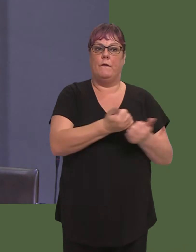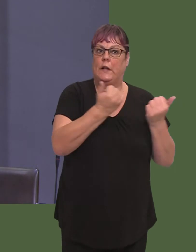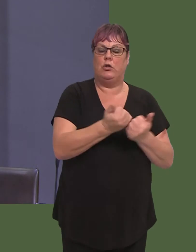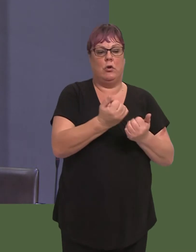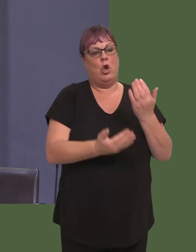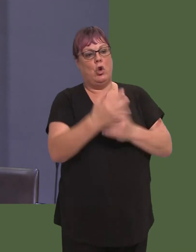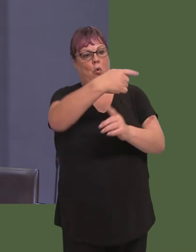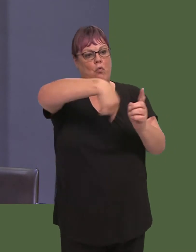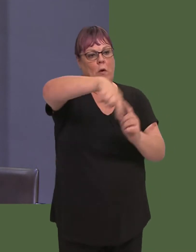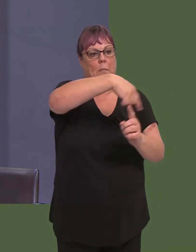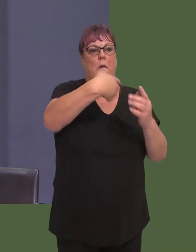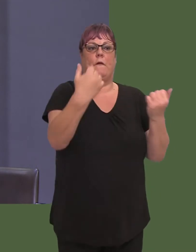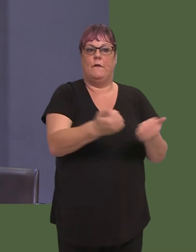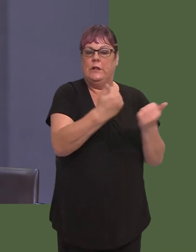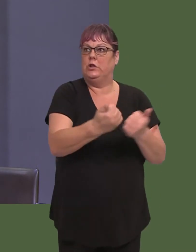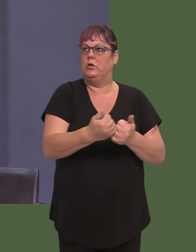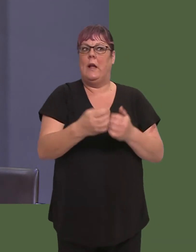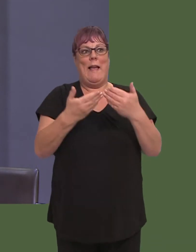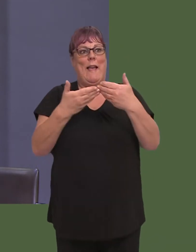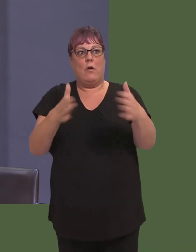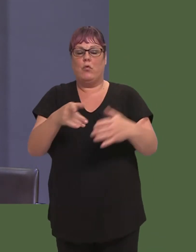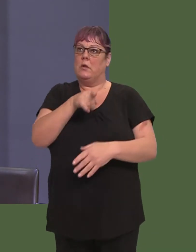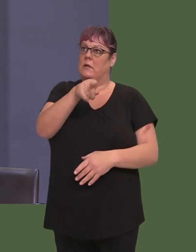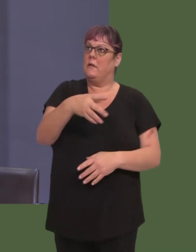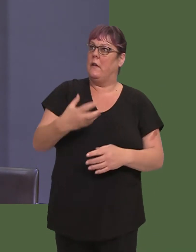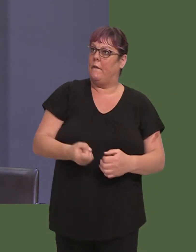It was pledged that at least 1,500 jobs would be created.